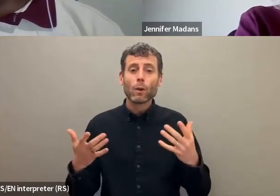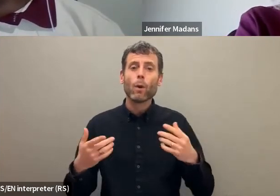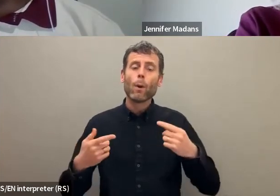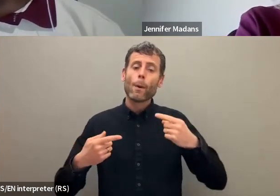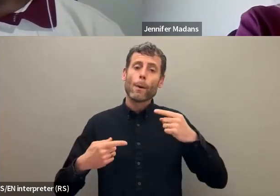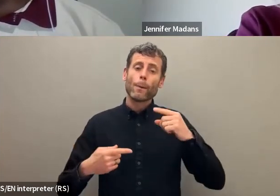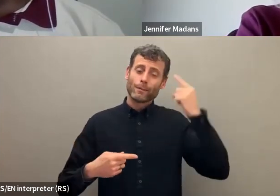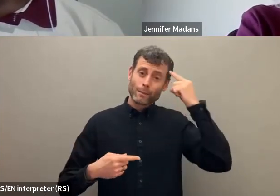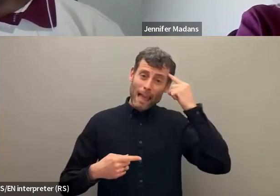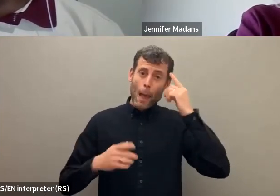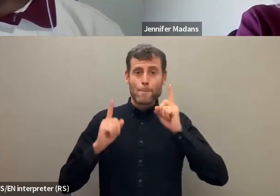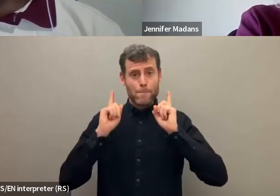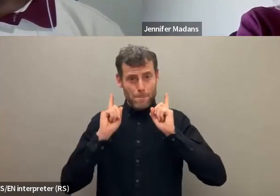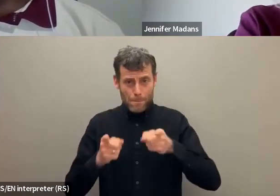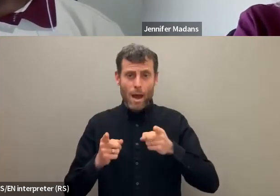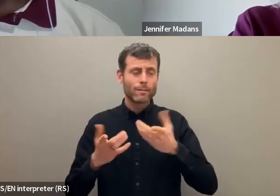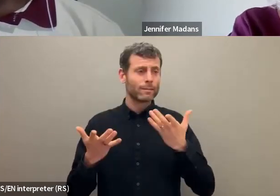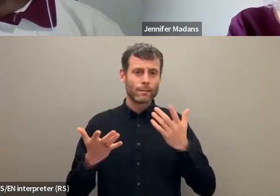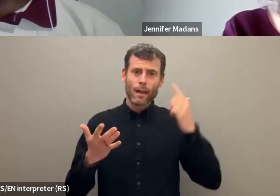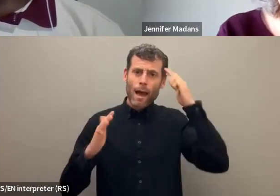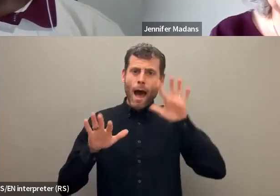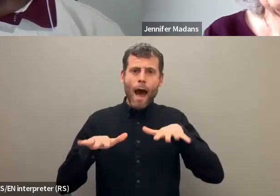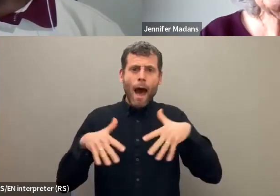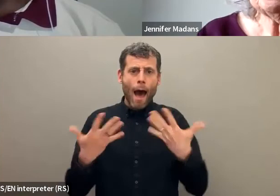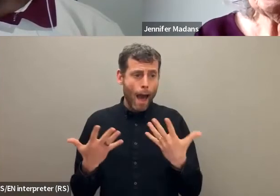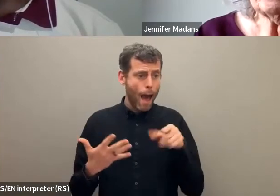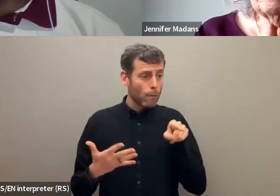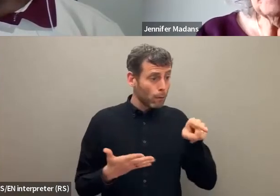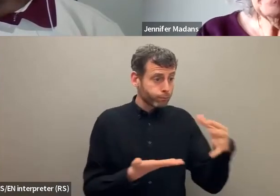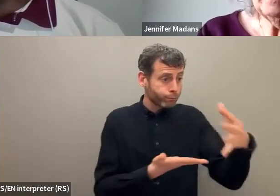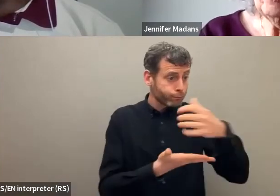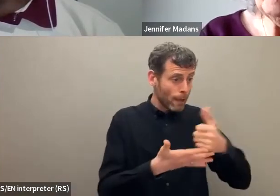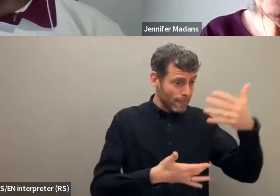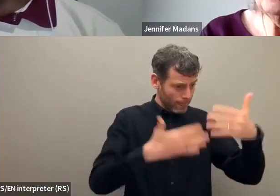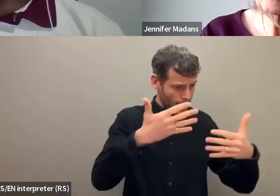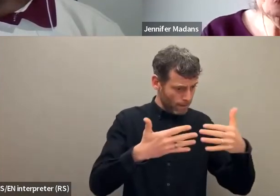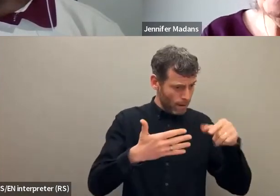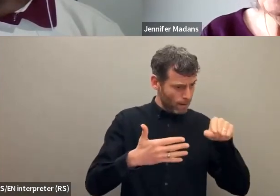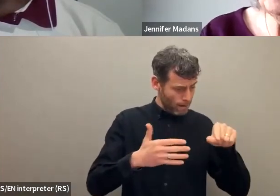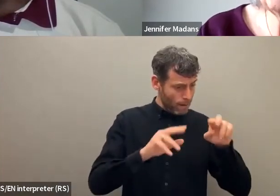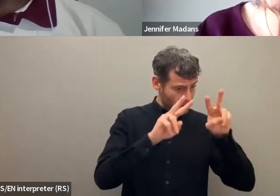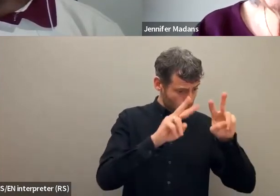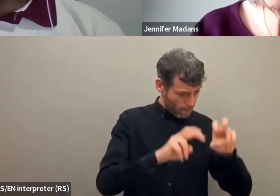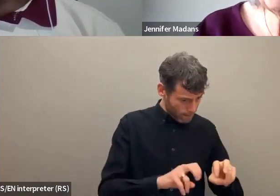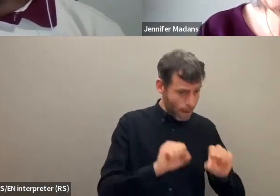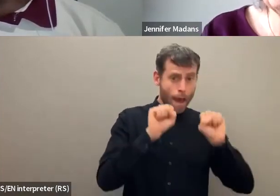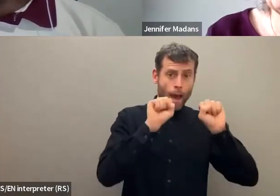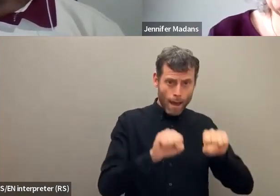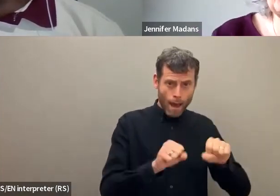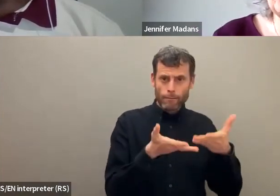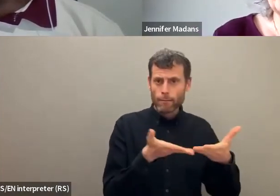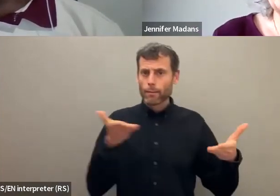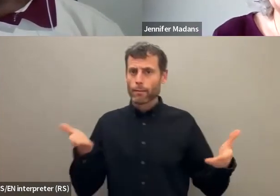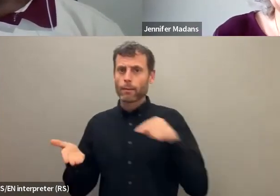Jennifer Madans: But the second step is to define the population, using a cut point that reflects the data collection objectives, that is how those data are going to be used.